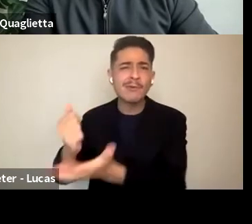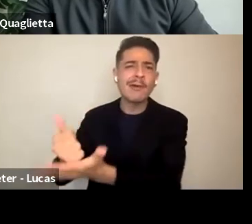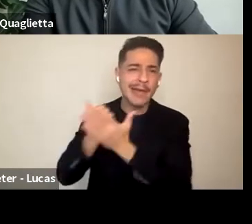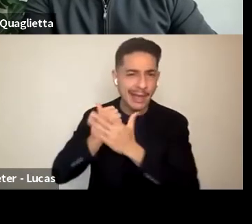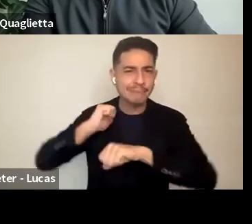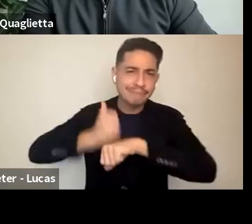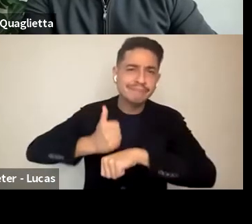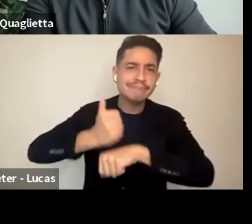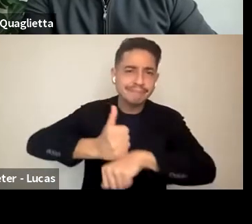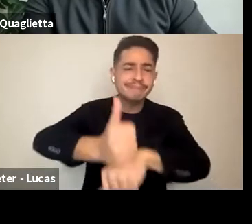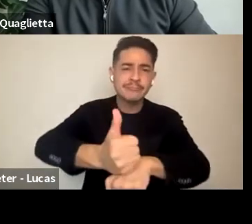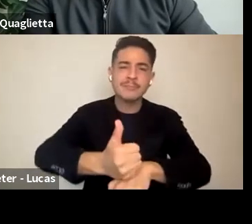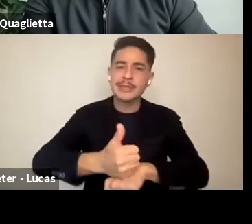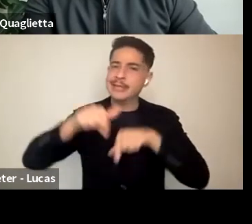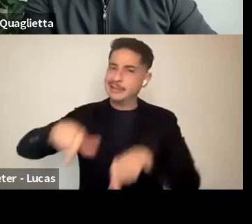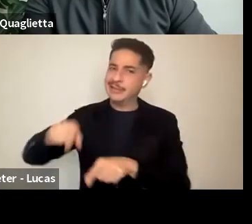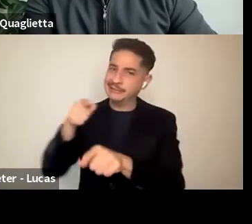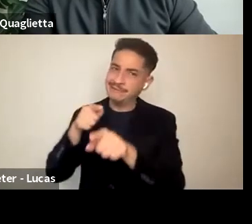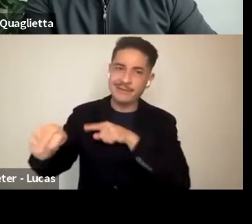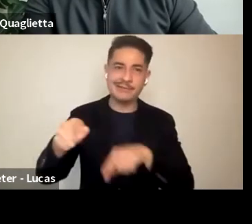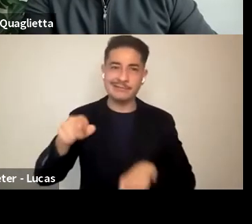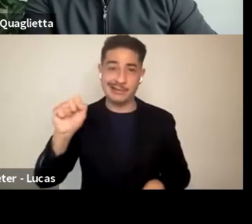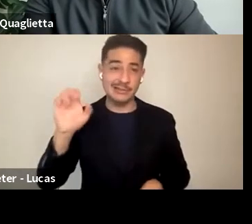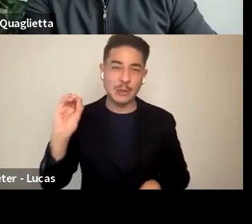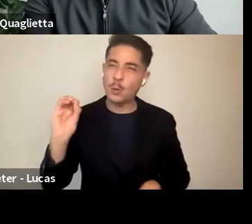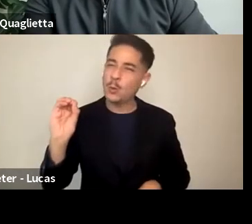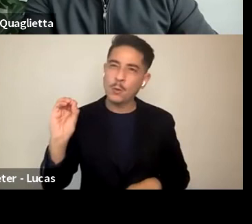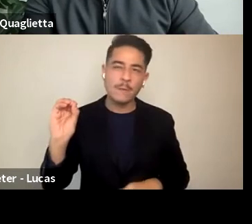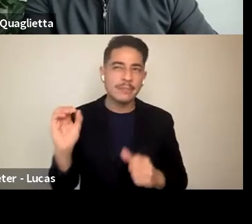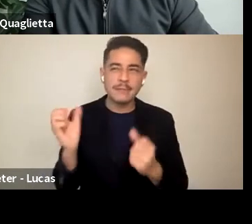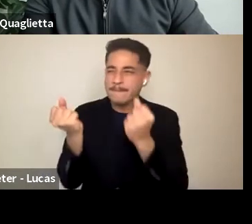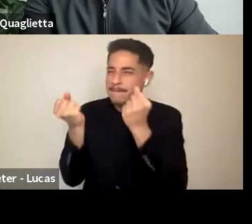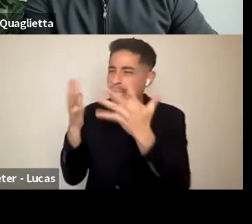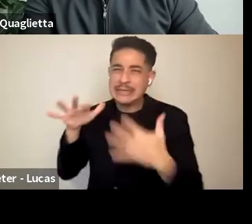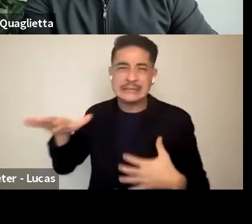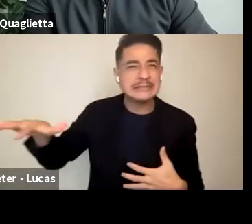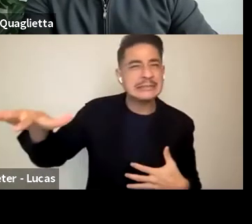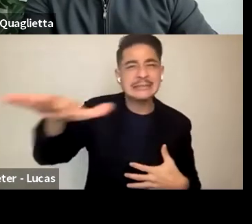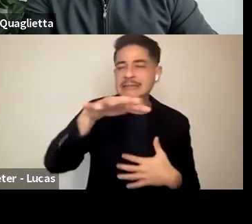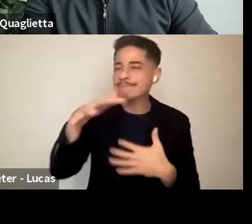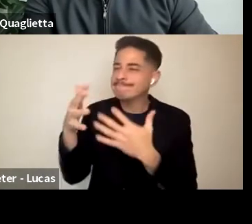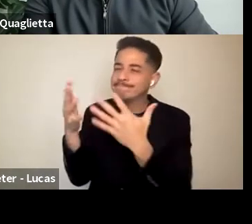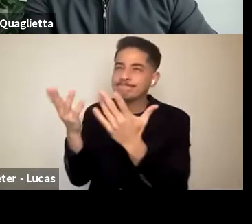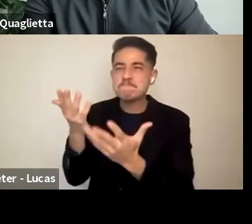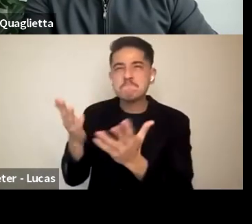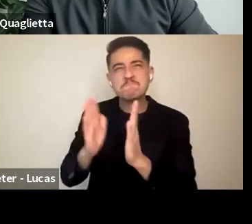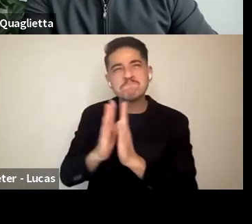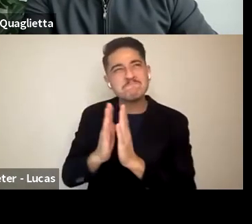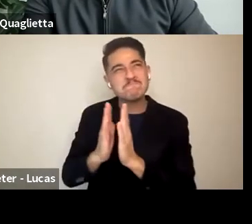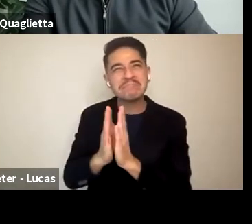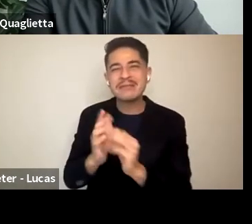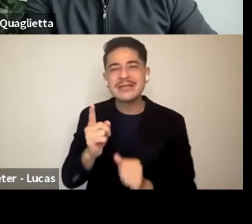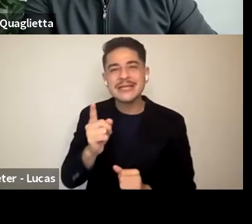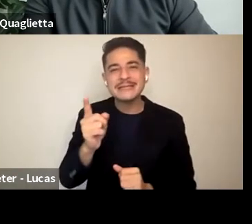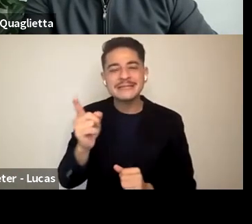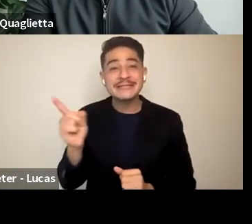Our industry is is full of people who are fairly new to the